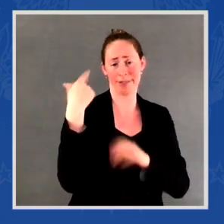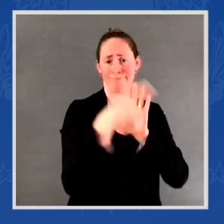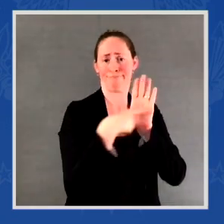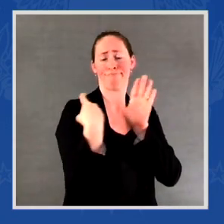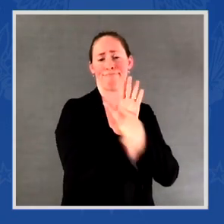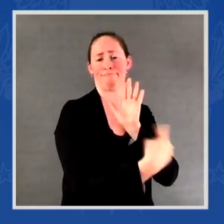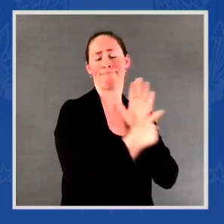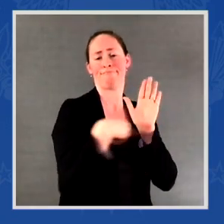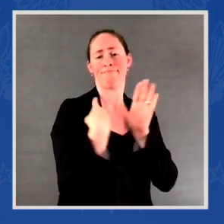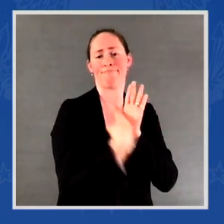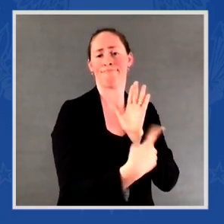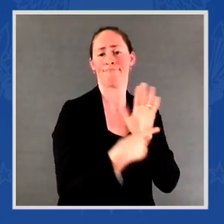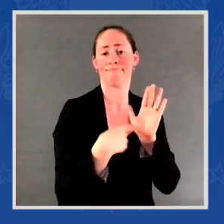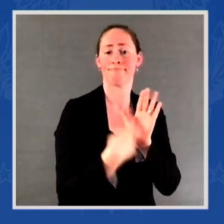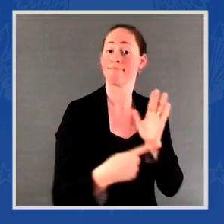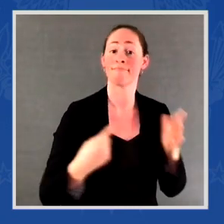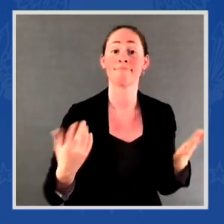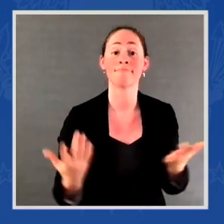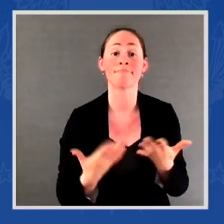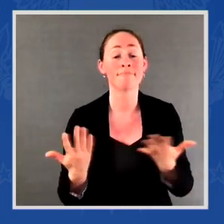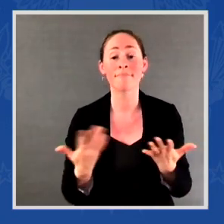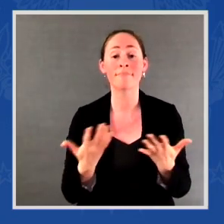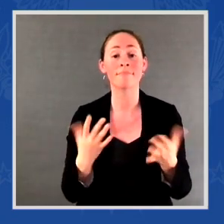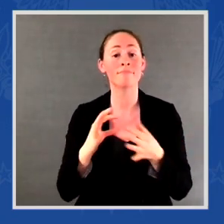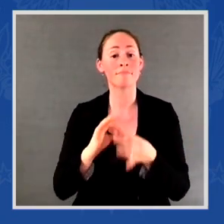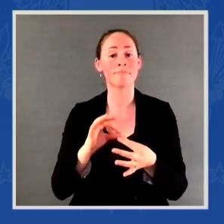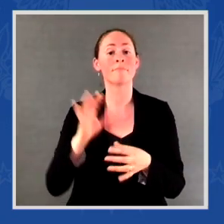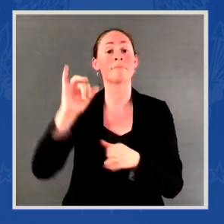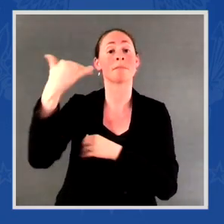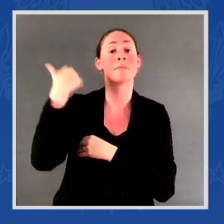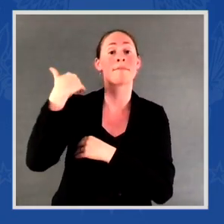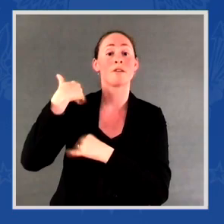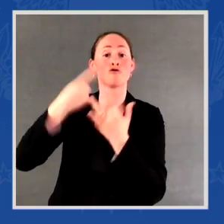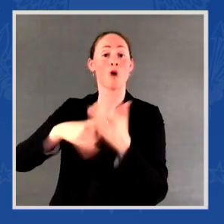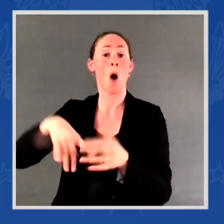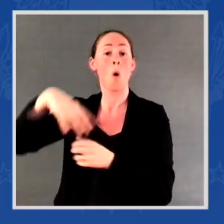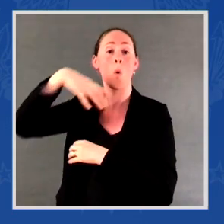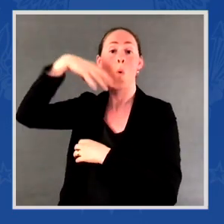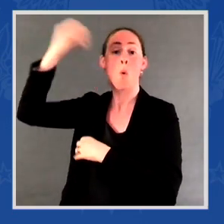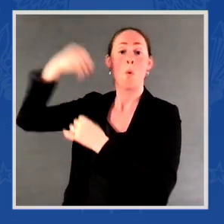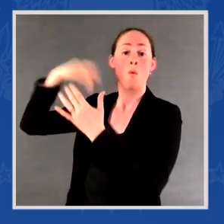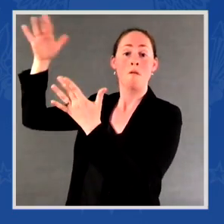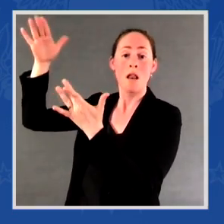for vaccinations. It's been based on the science. I didn't do anything based on a whim.